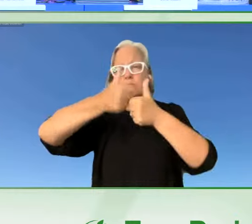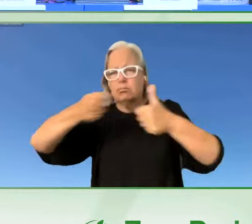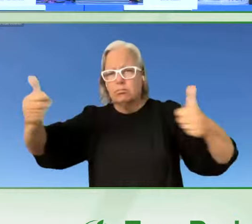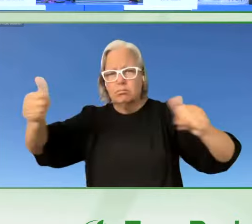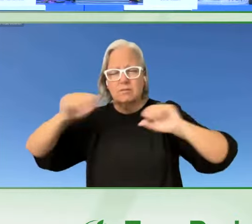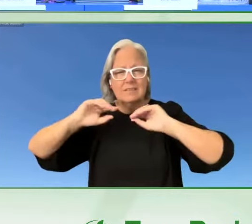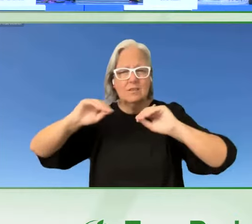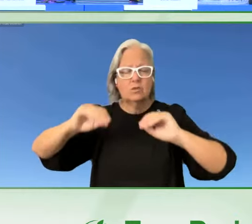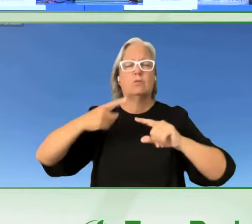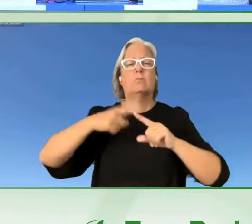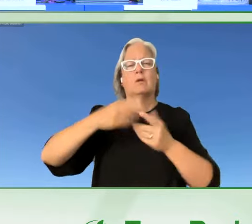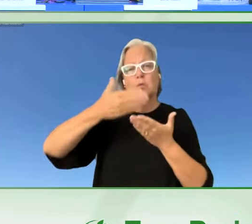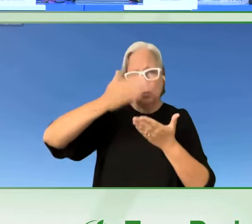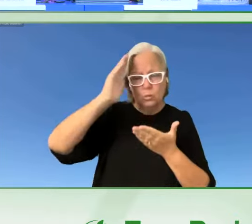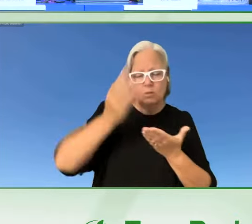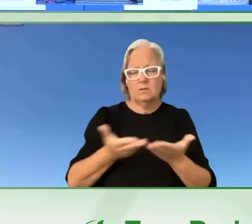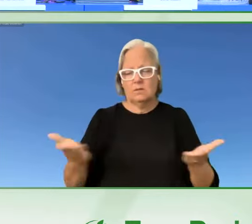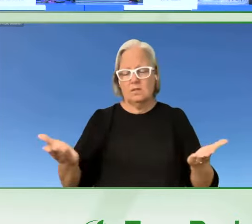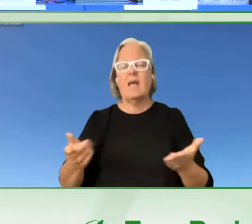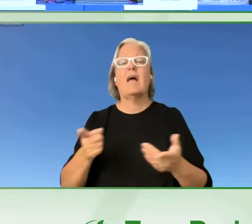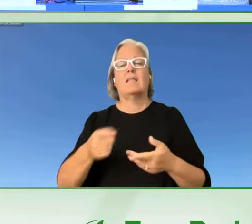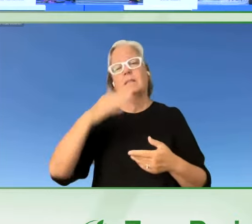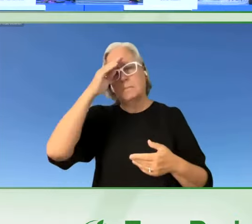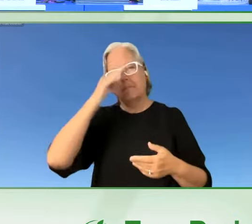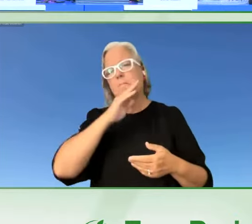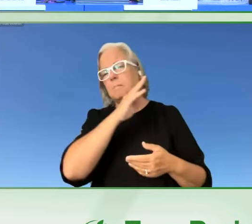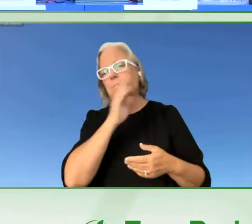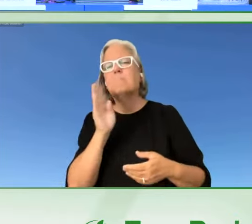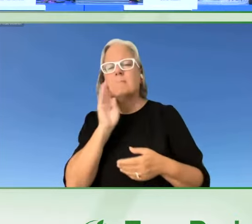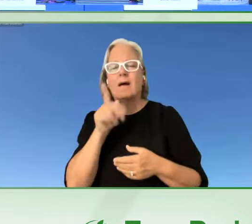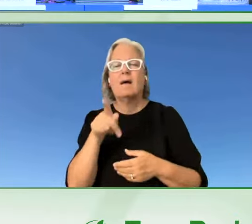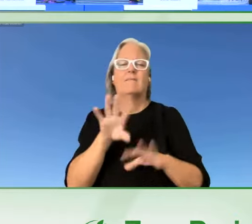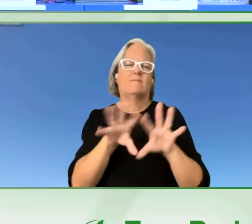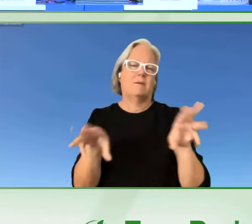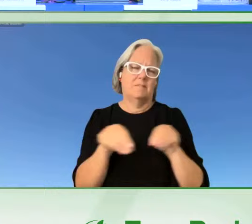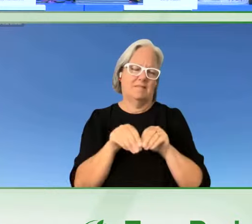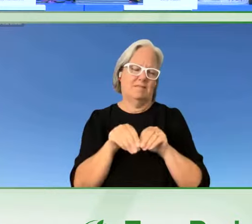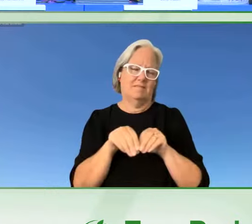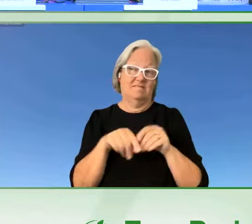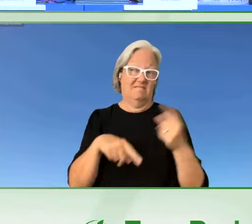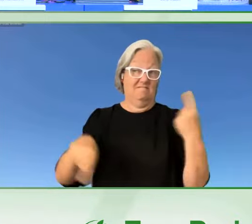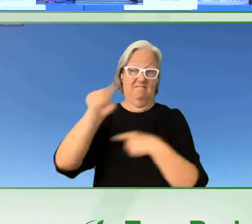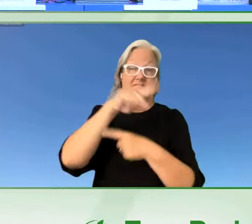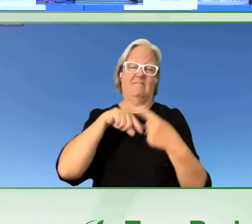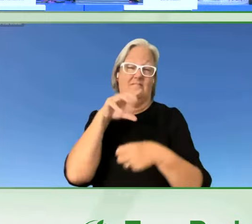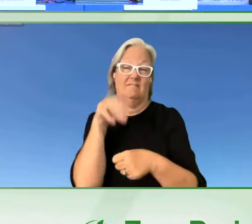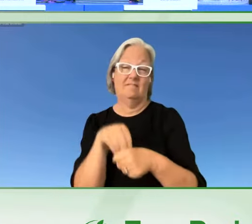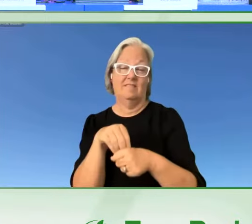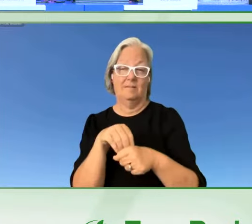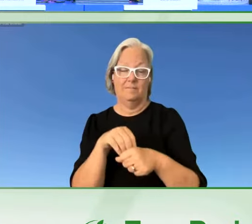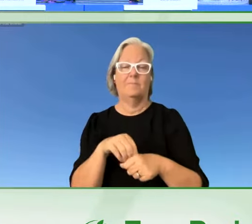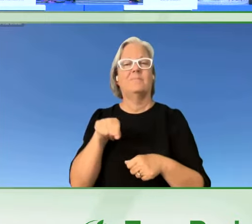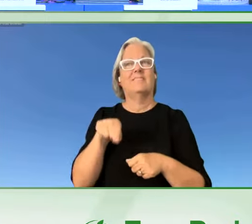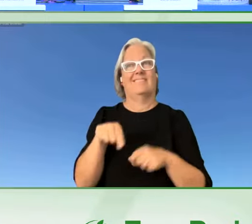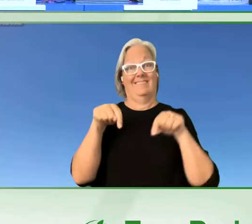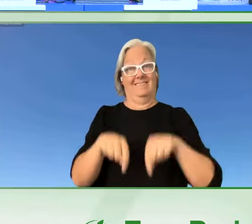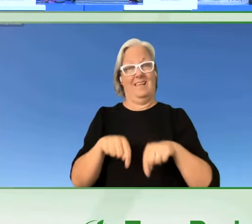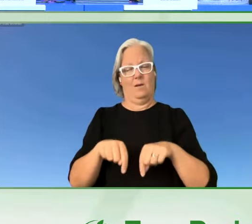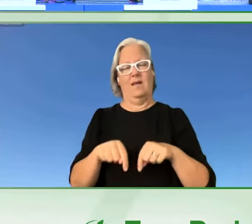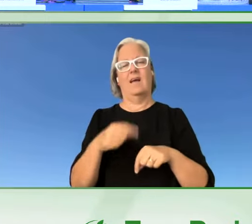this is a model of inclusive youth choir, making music incorporating sign language.